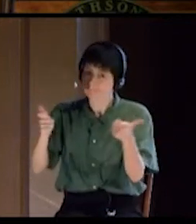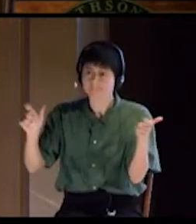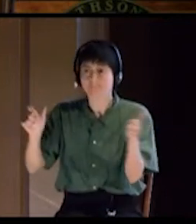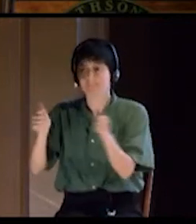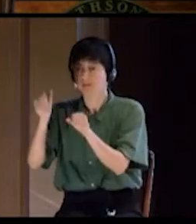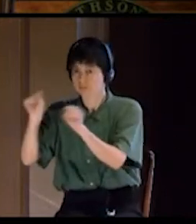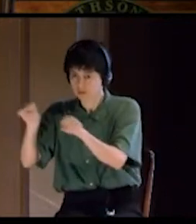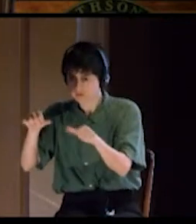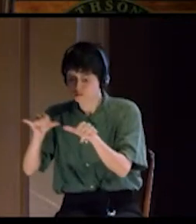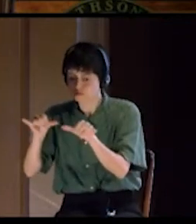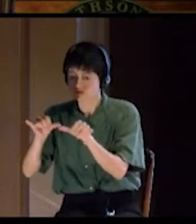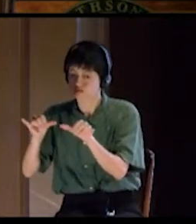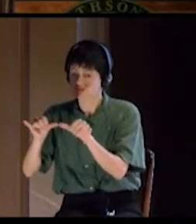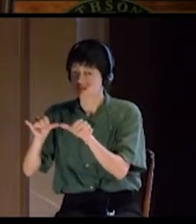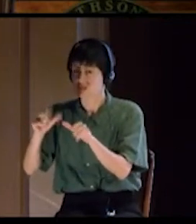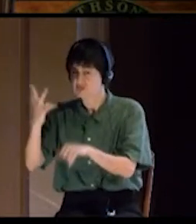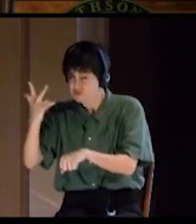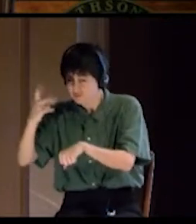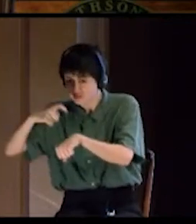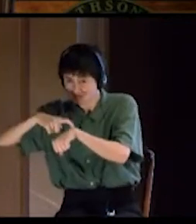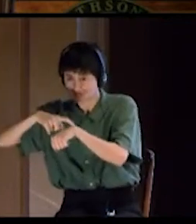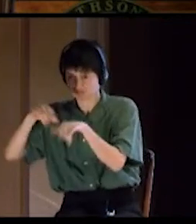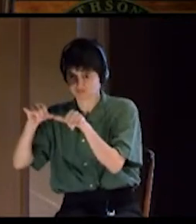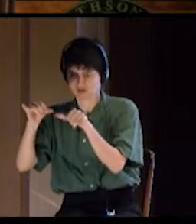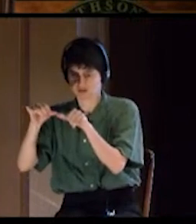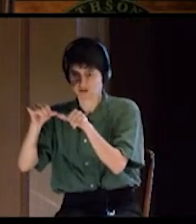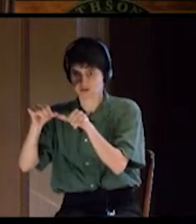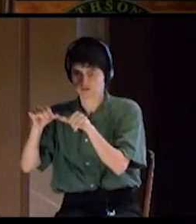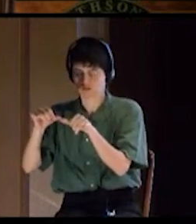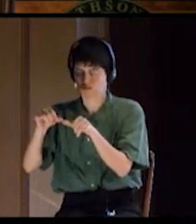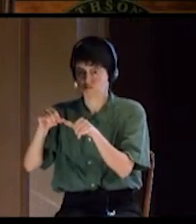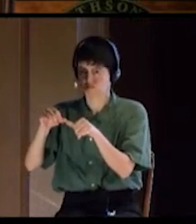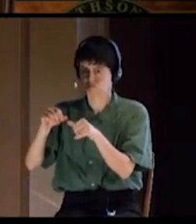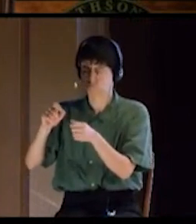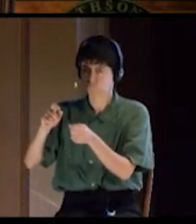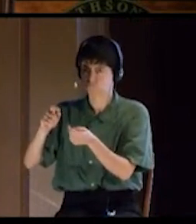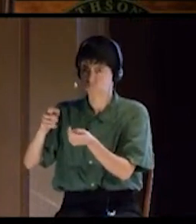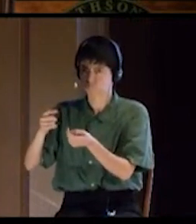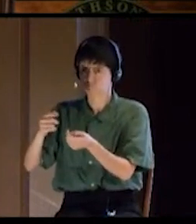and importantly, bigger than what it could handle. So I have another project looking